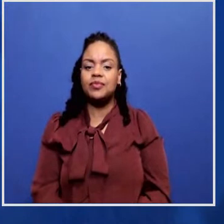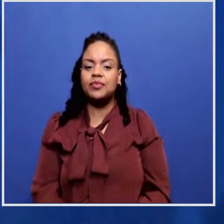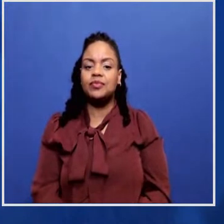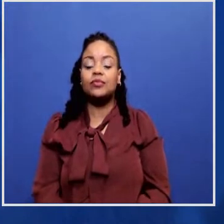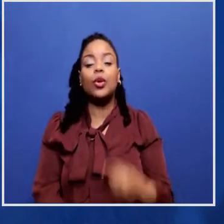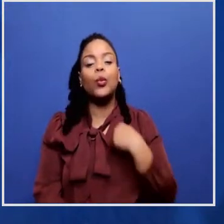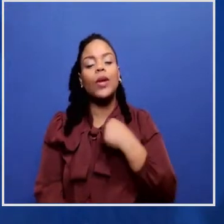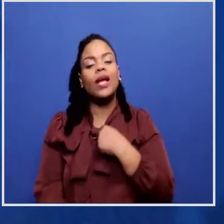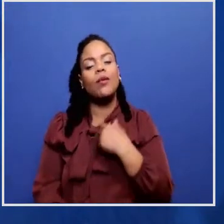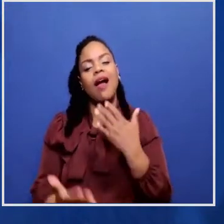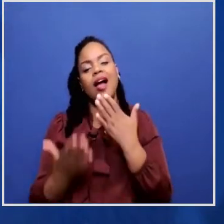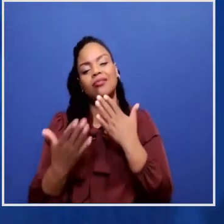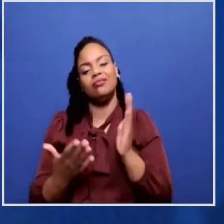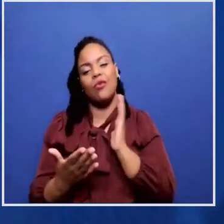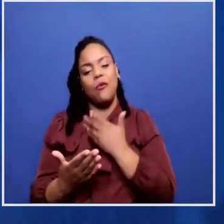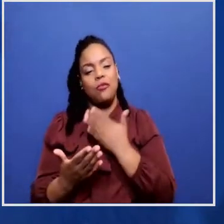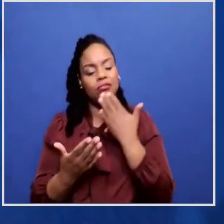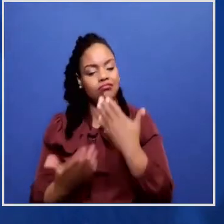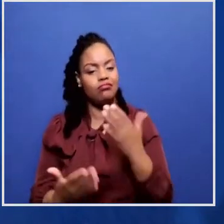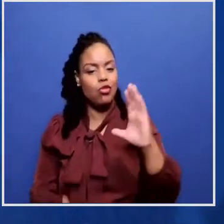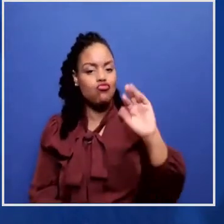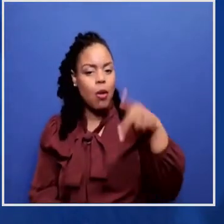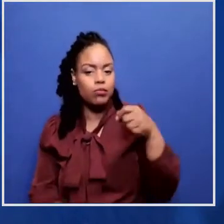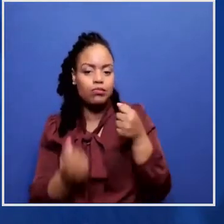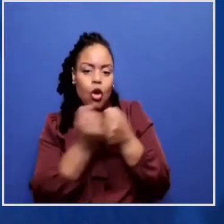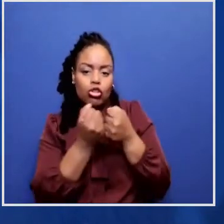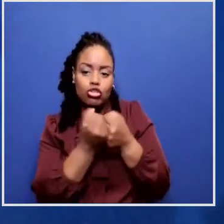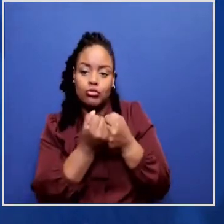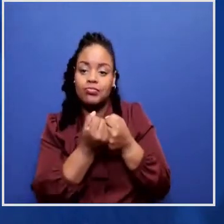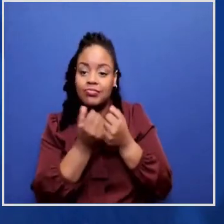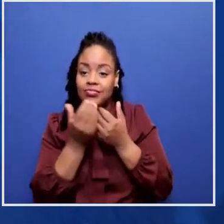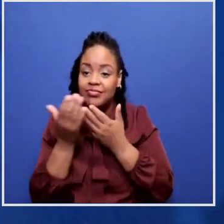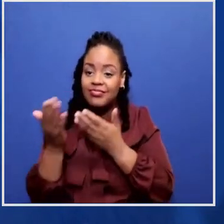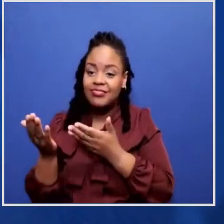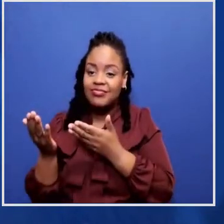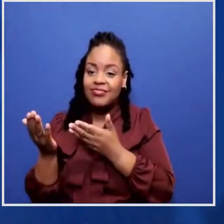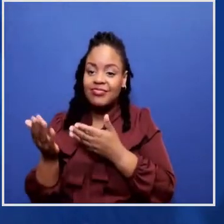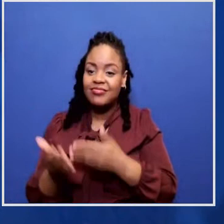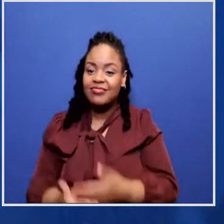ON BEHALF OF THE PRESIDENTIAL INAUGURAL COMMITTEE NATIONAL DAY OF SERVICE WE